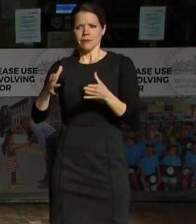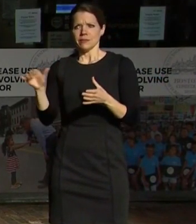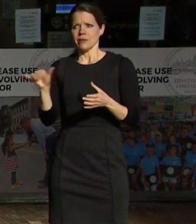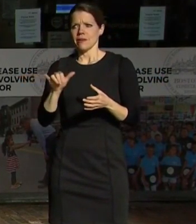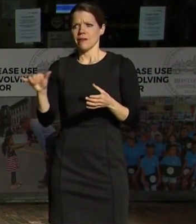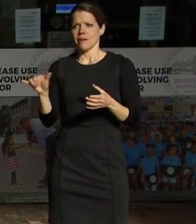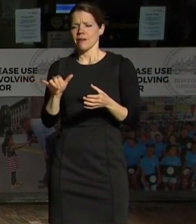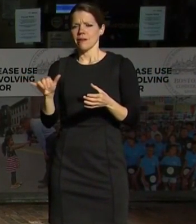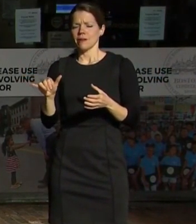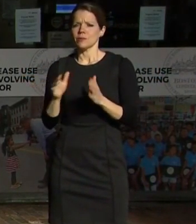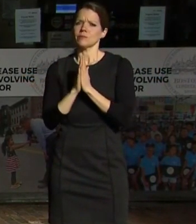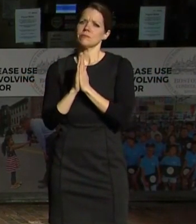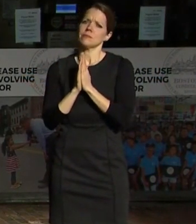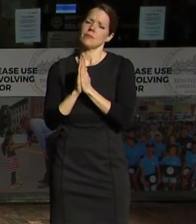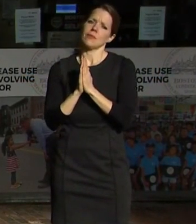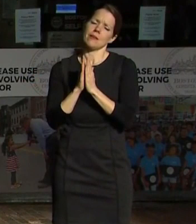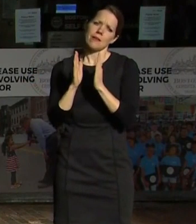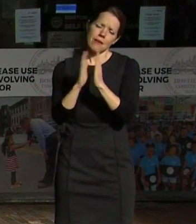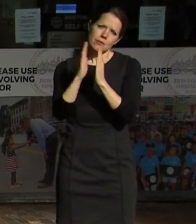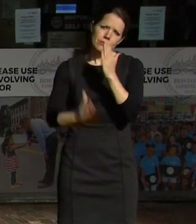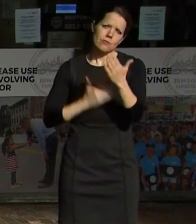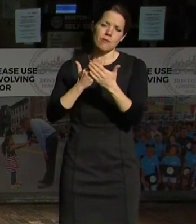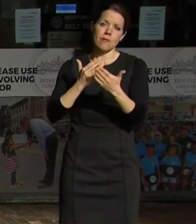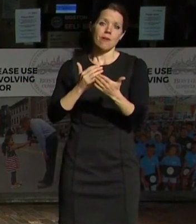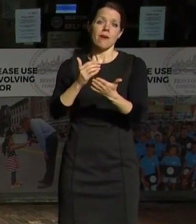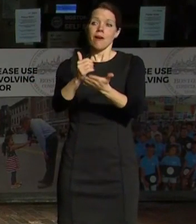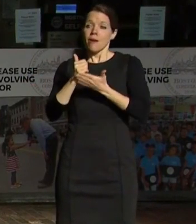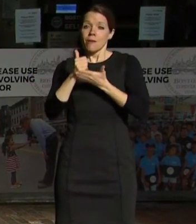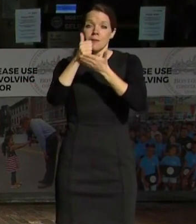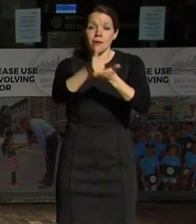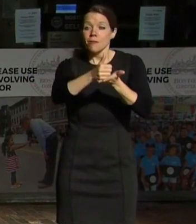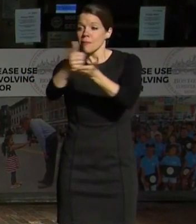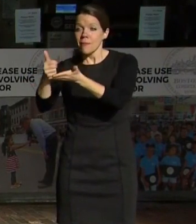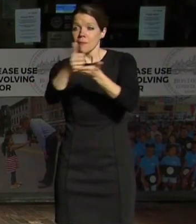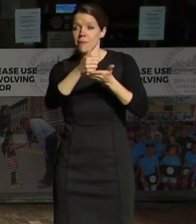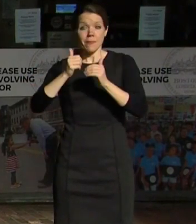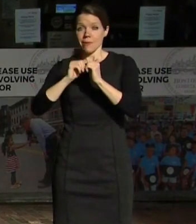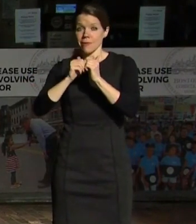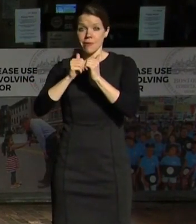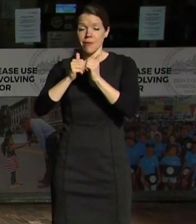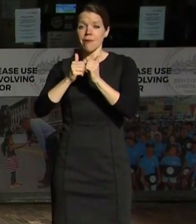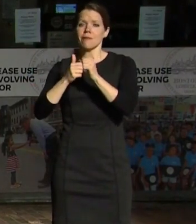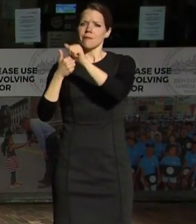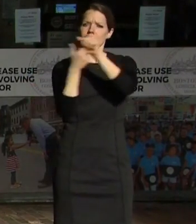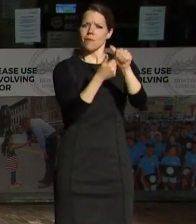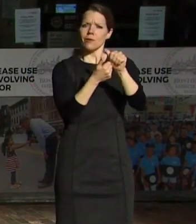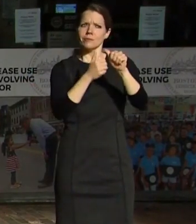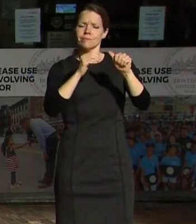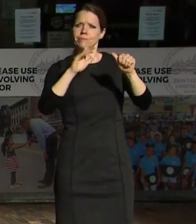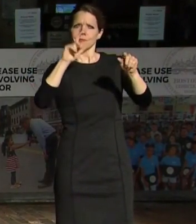AND SOME HAVE SURVIVED, BUT YOU DON'T WANT TO GO THROUGH THIS. SO PLEASE, ADHERE TO THE CDC GUIDELINES AND LET'S HOPE THAT